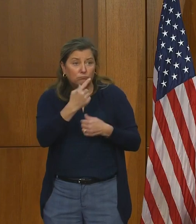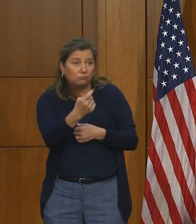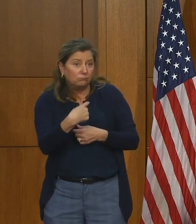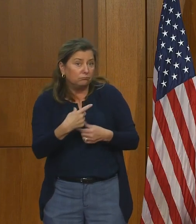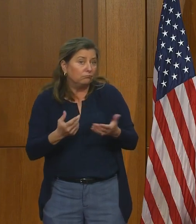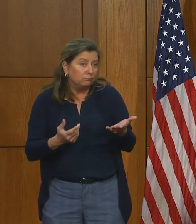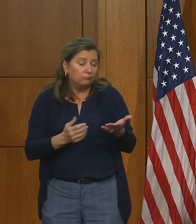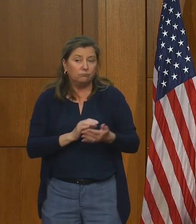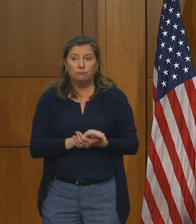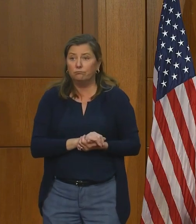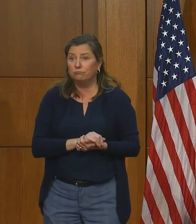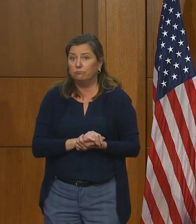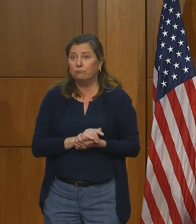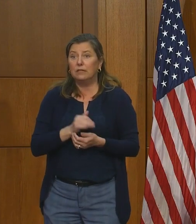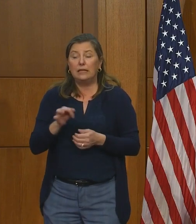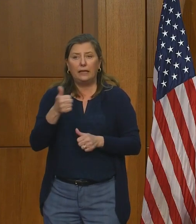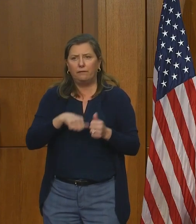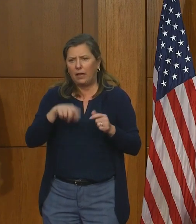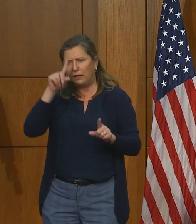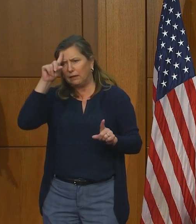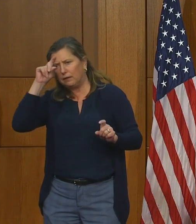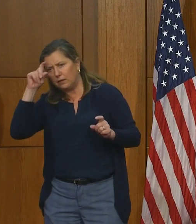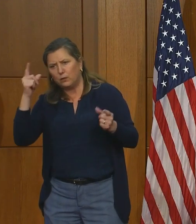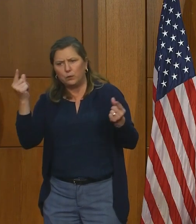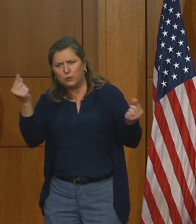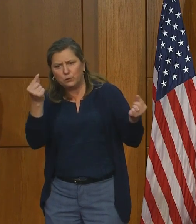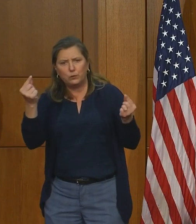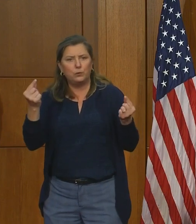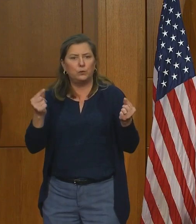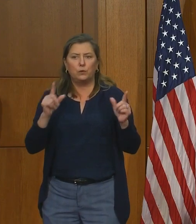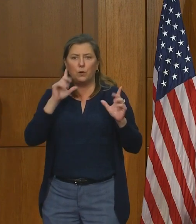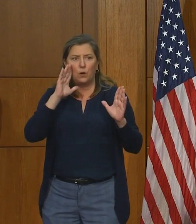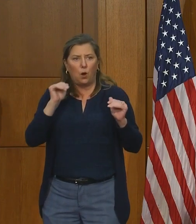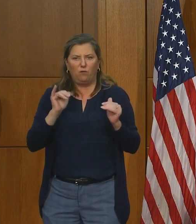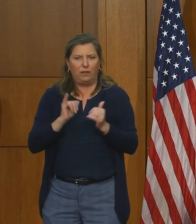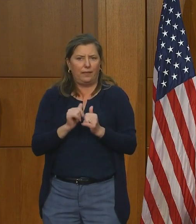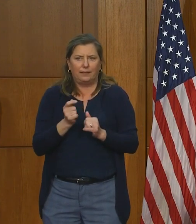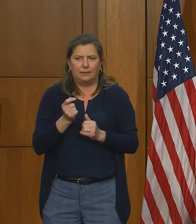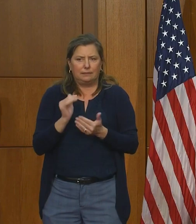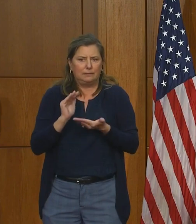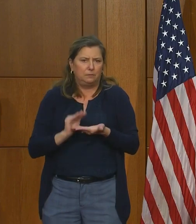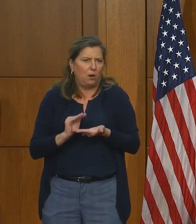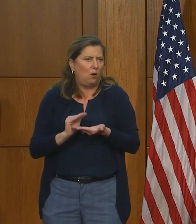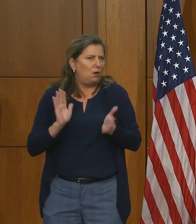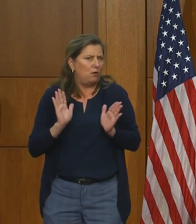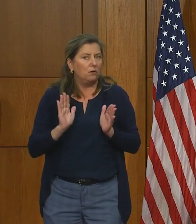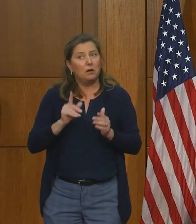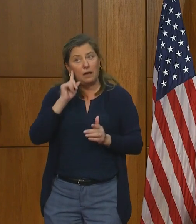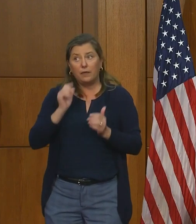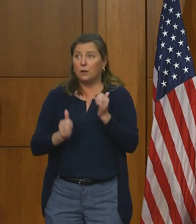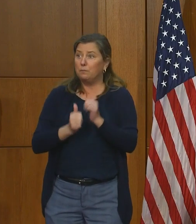FOR POTENTIAL PURPOSE OF. THE QUESTION IS IF THERE'S